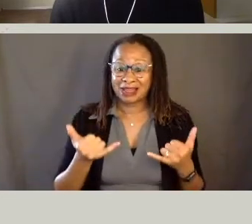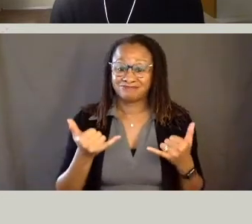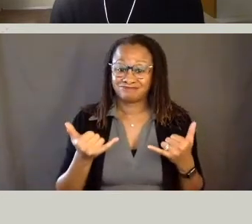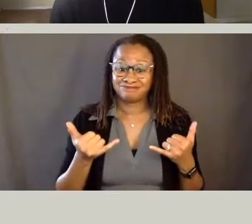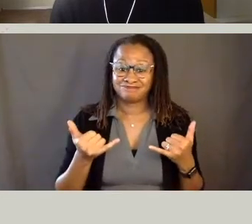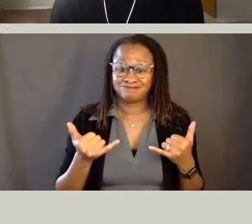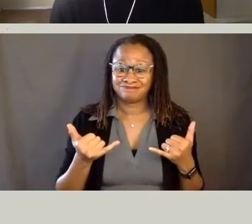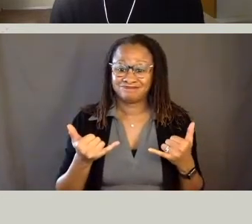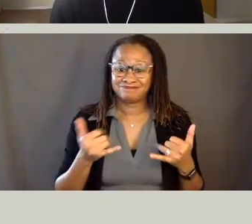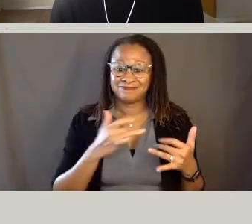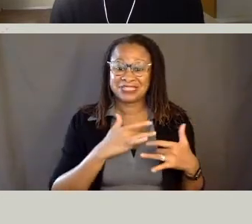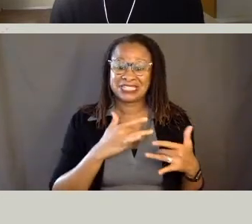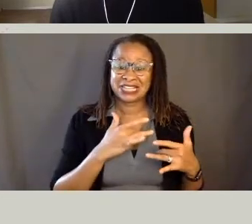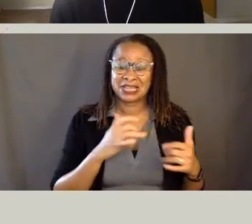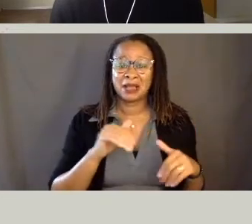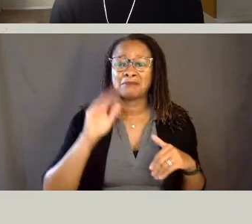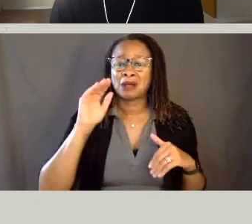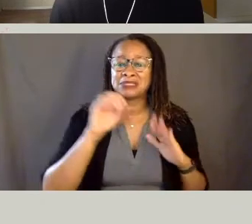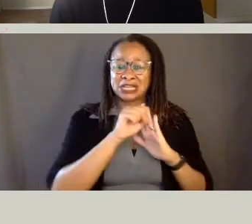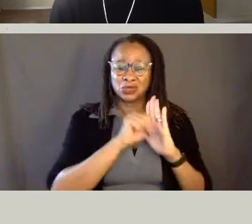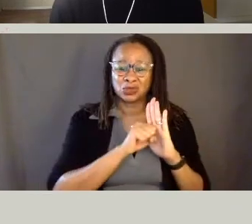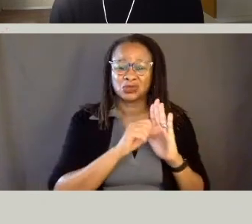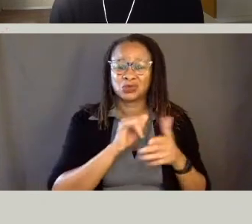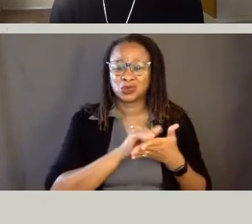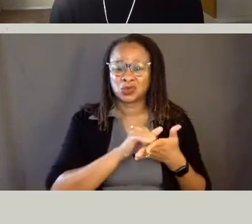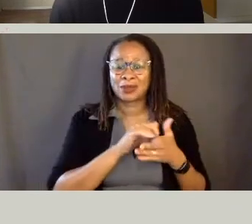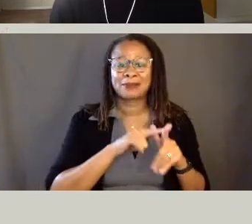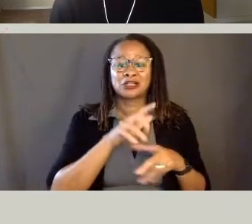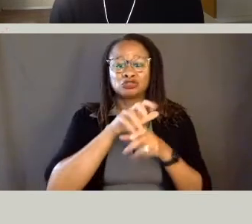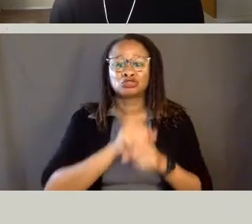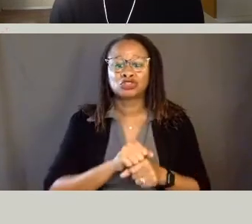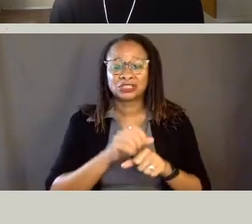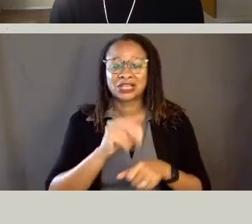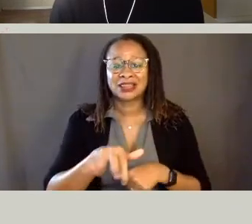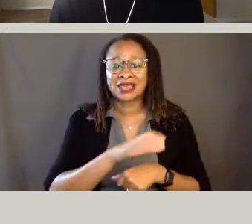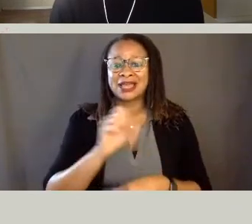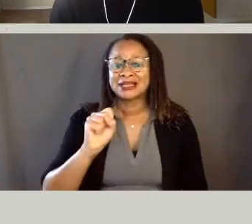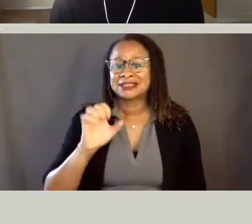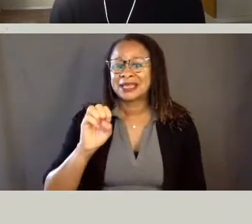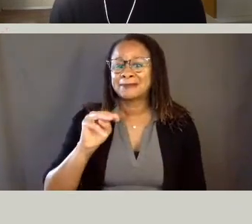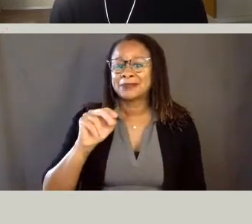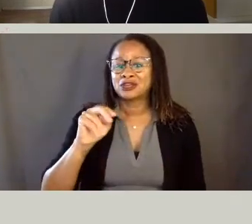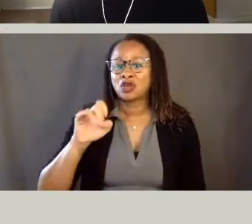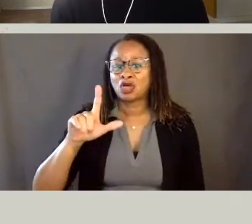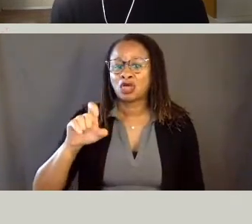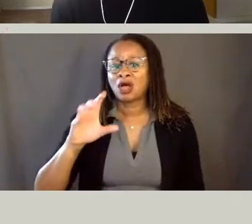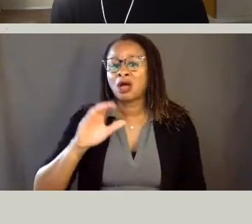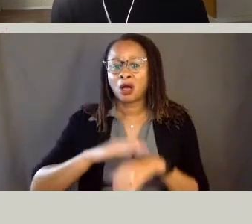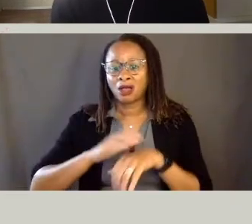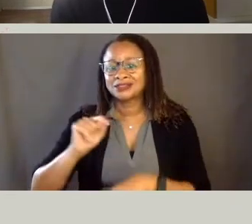typically I'll be in Upstate New York but I'm on the traditional lands of the Seminole and the Tequesta people down in Southern Florida